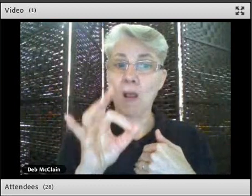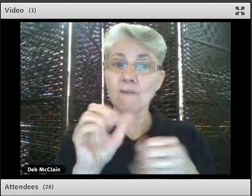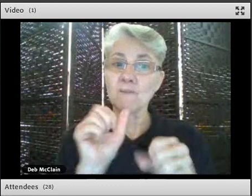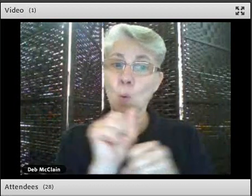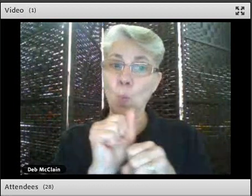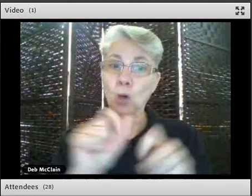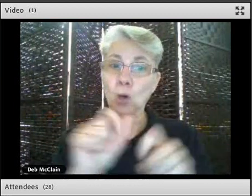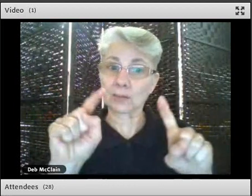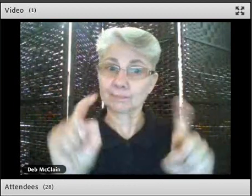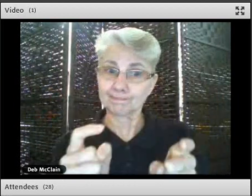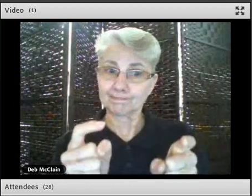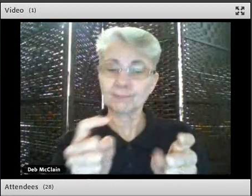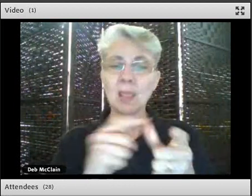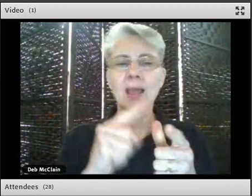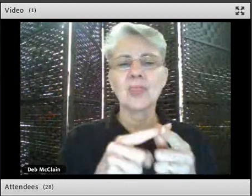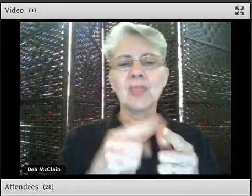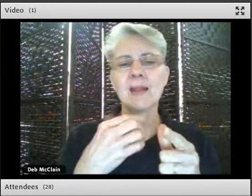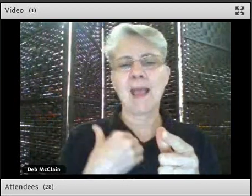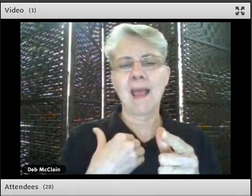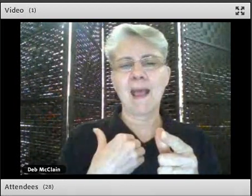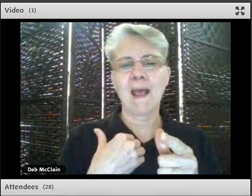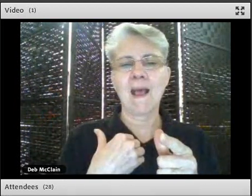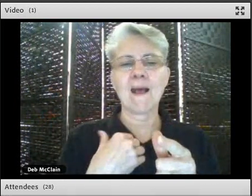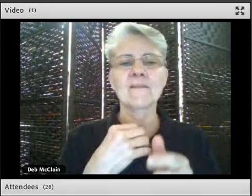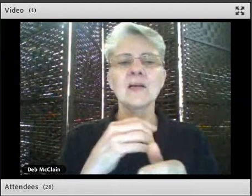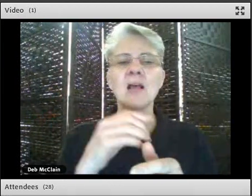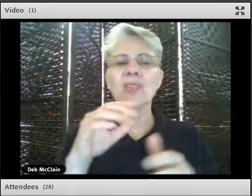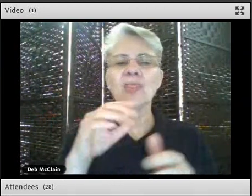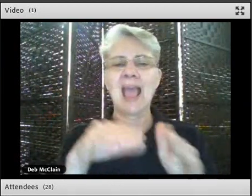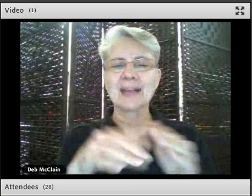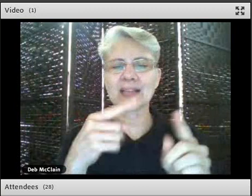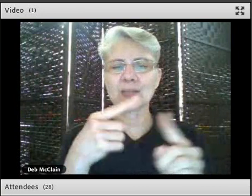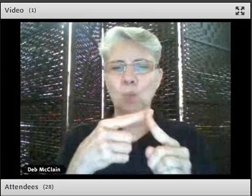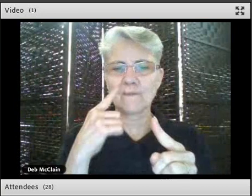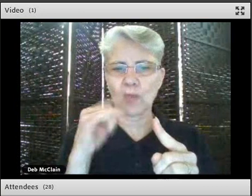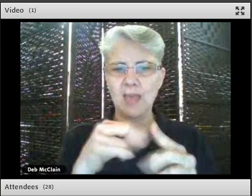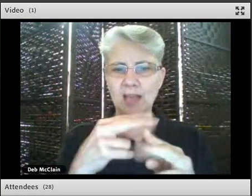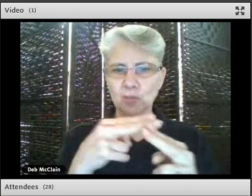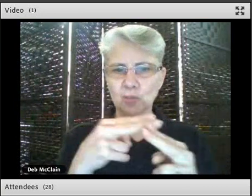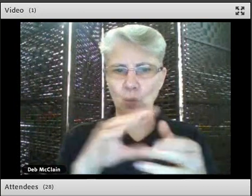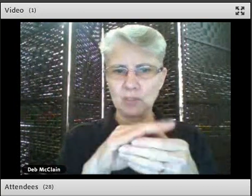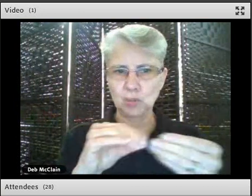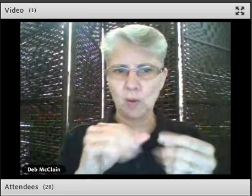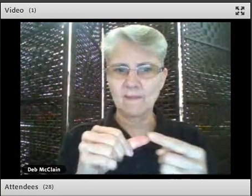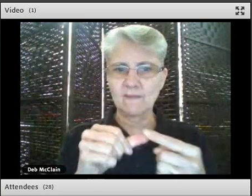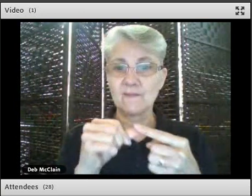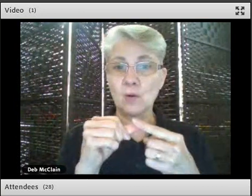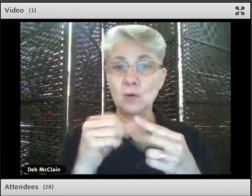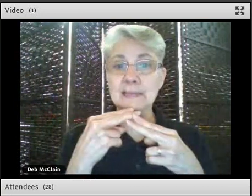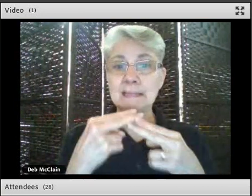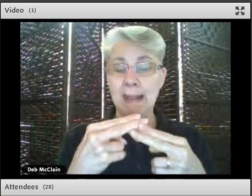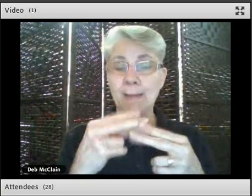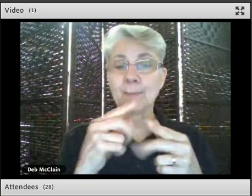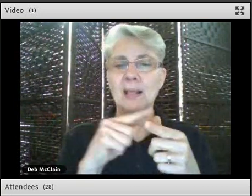and then that's where they stop. So they just do the first short story and no others. It's one of those things